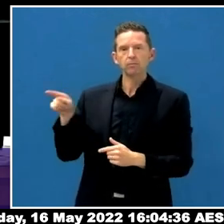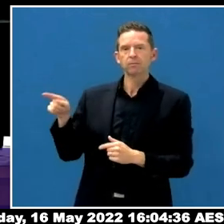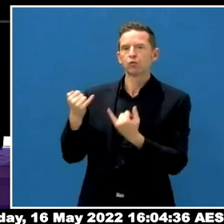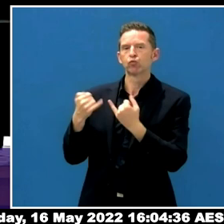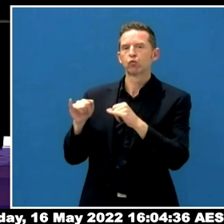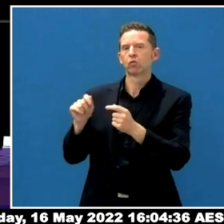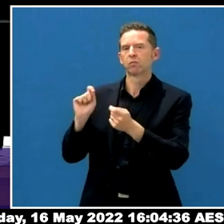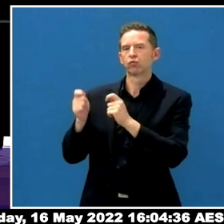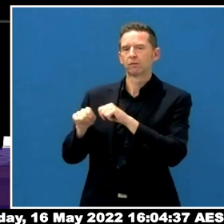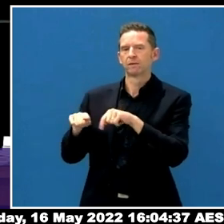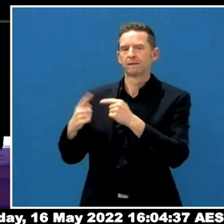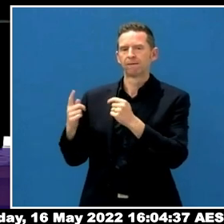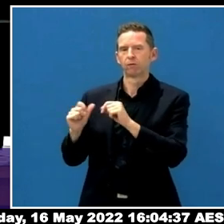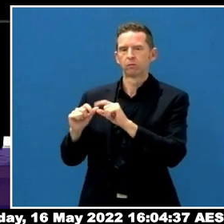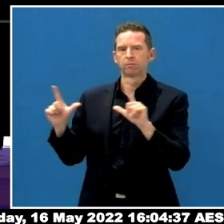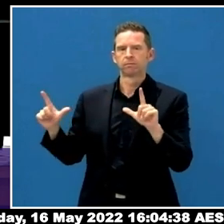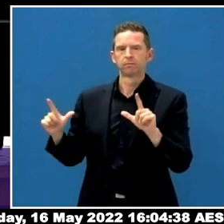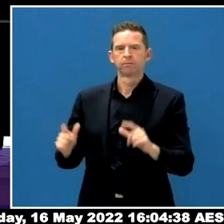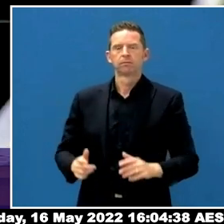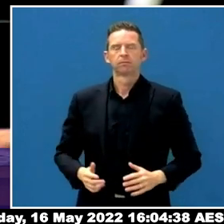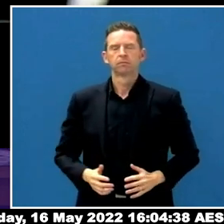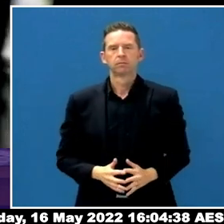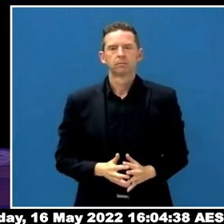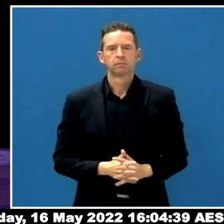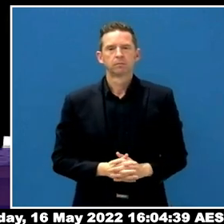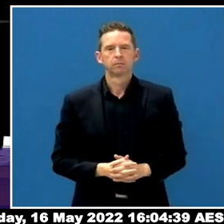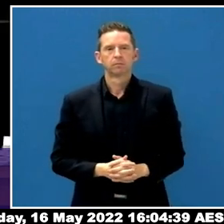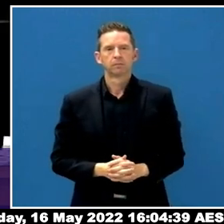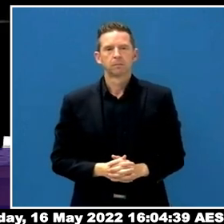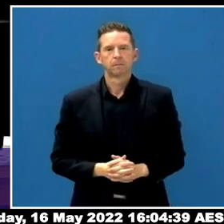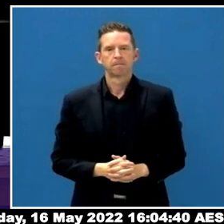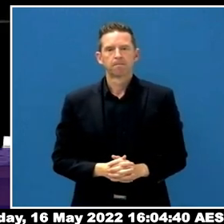Which tab are you referring? Tab 25 of hearing bundle D.